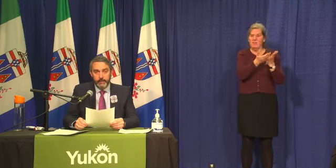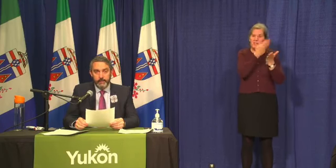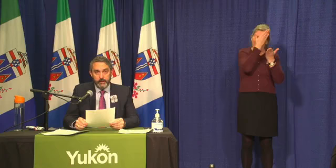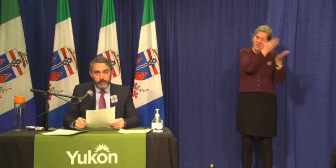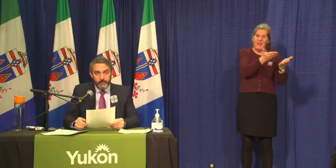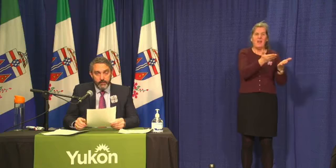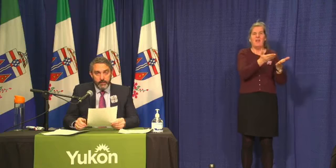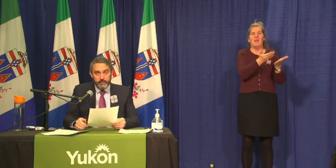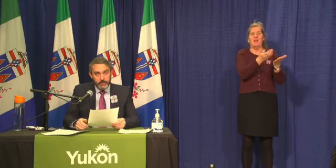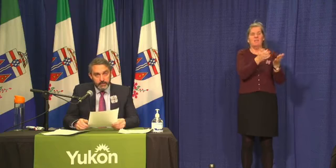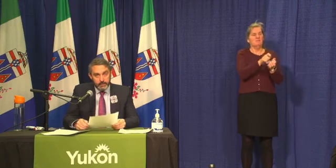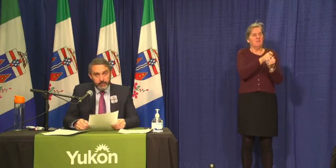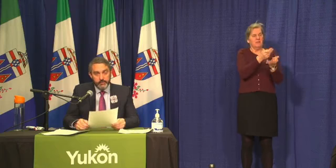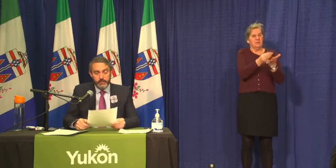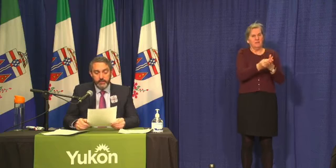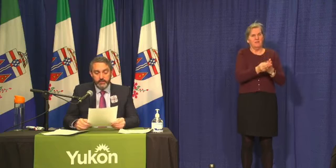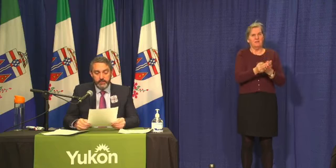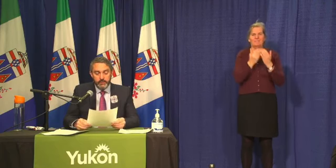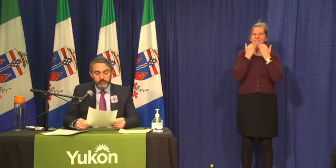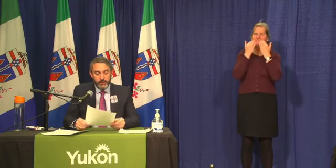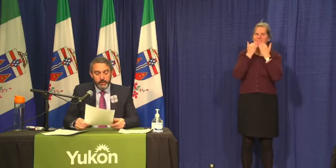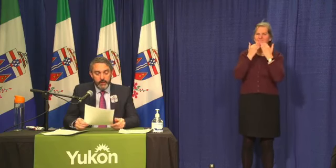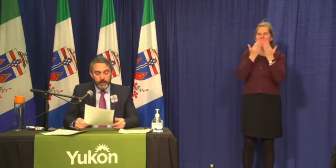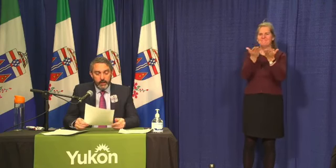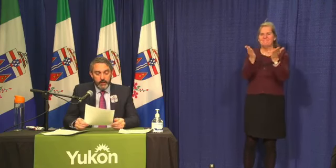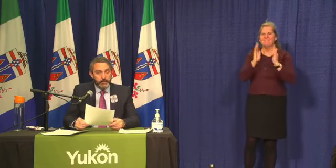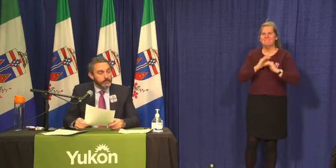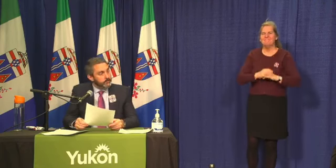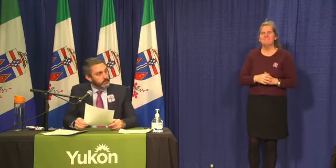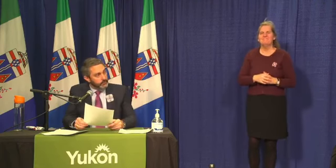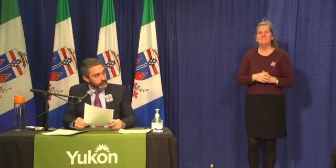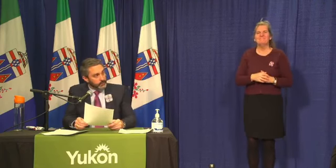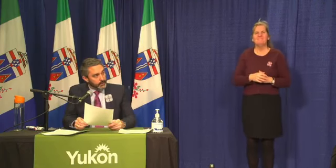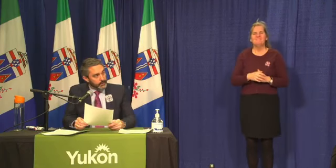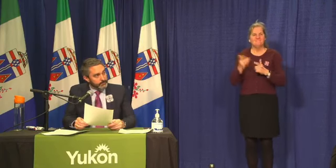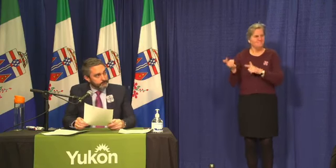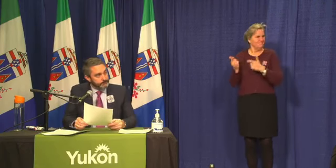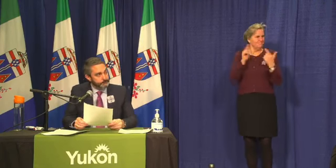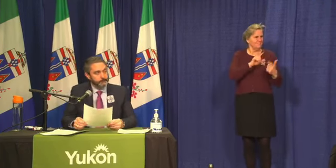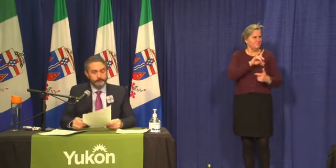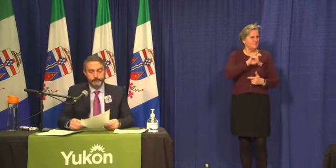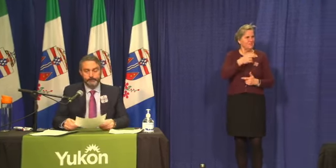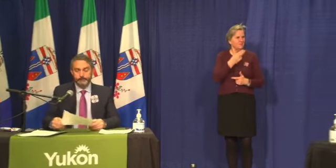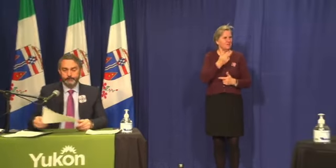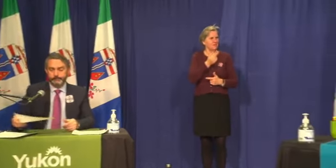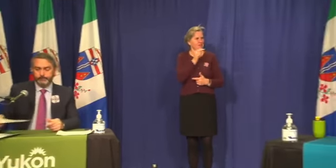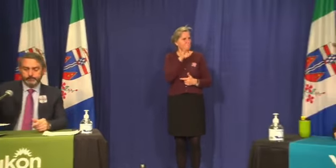THANK YOU VERY MUCH. OVER TO YOU DR HANLEY.